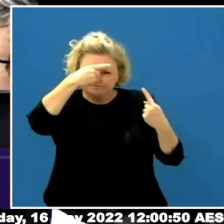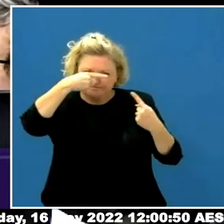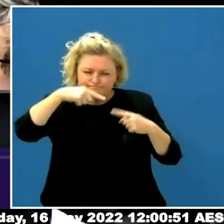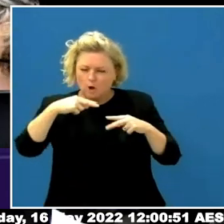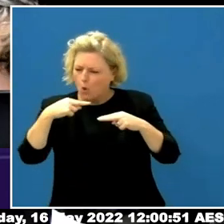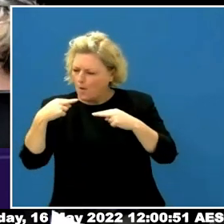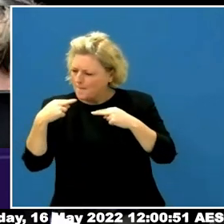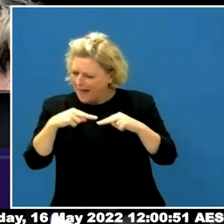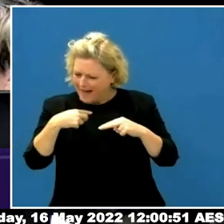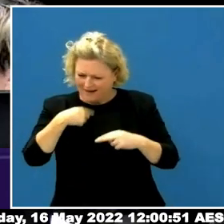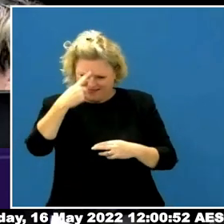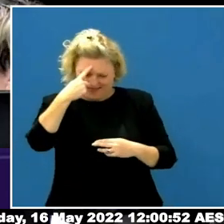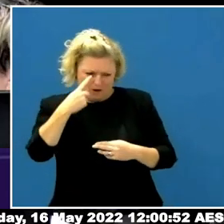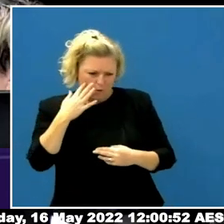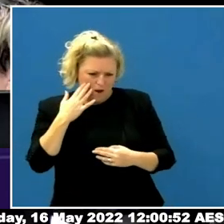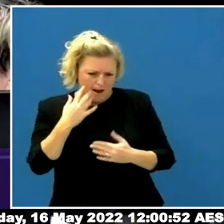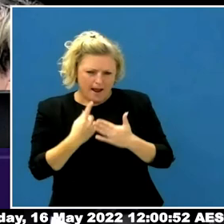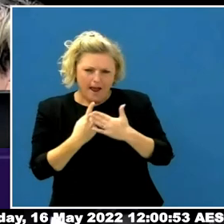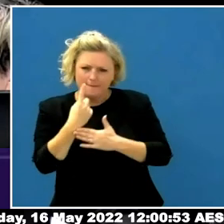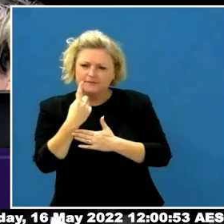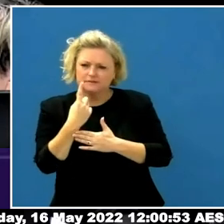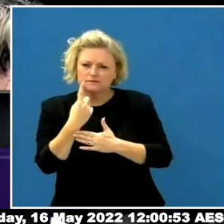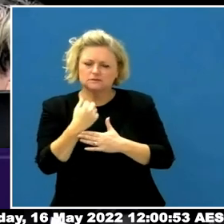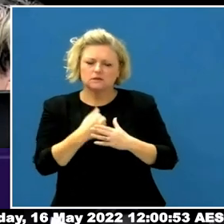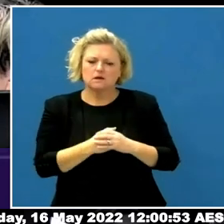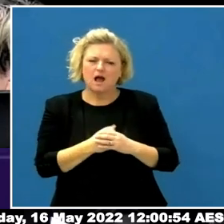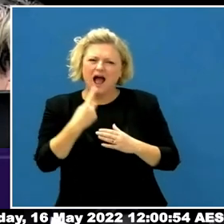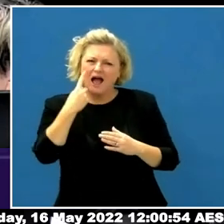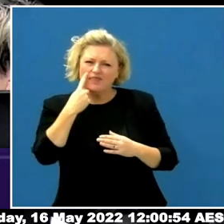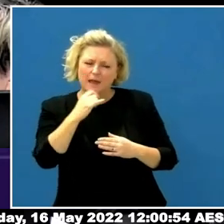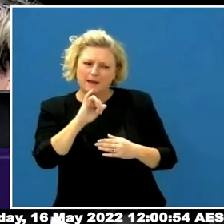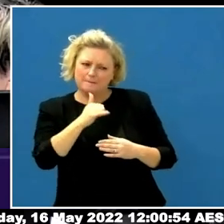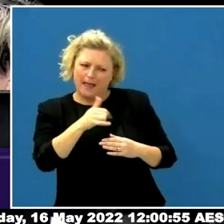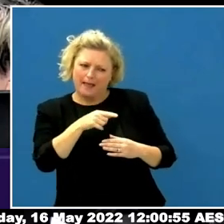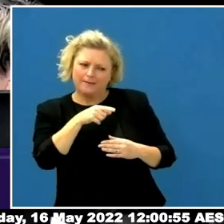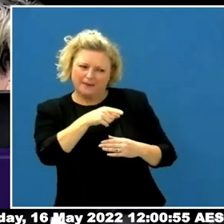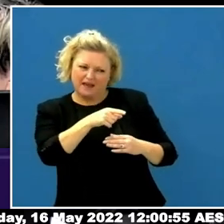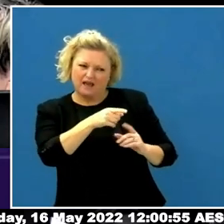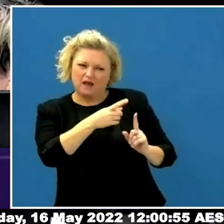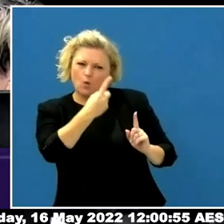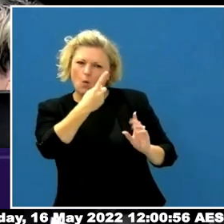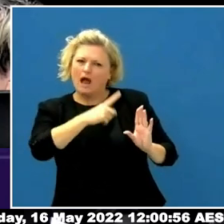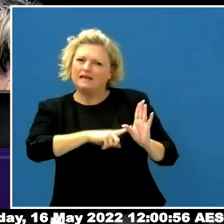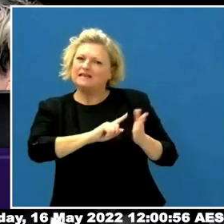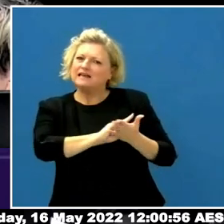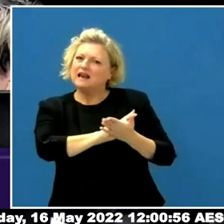I know it was maybe - maybe a year into, or even before the year he was there.